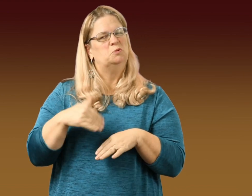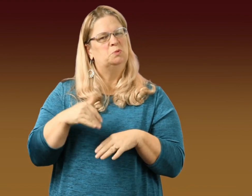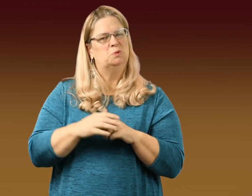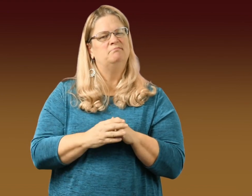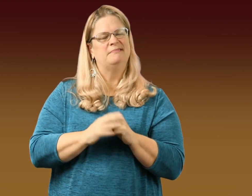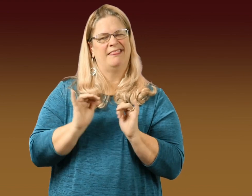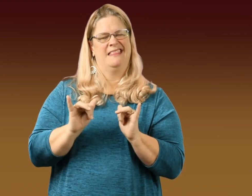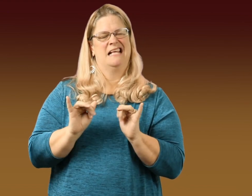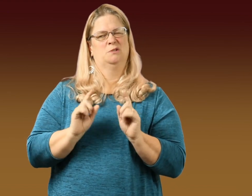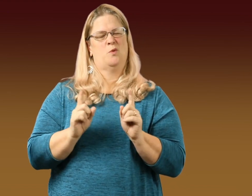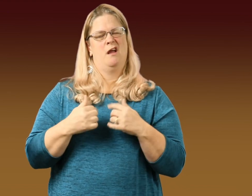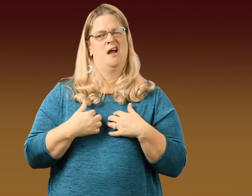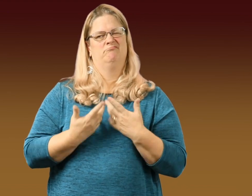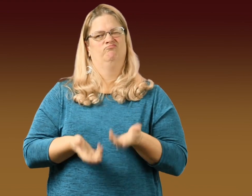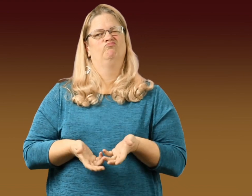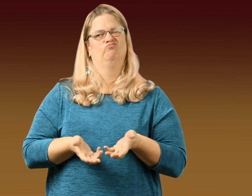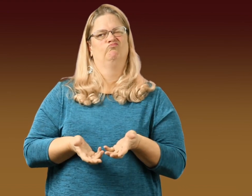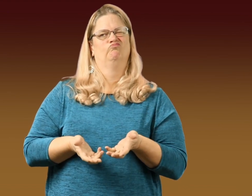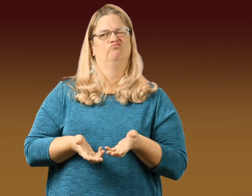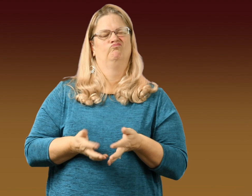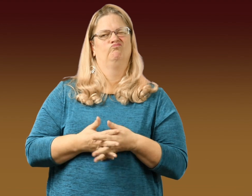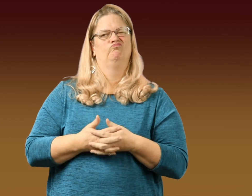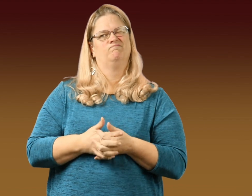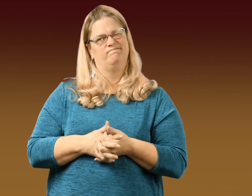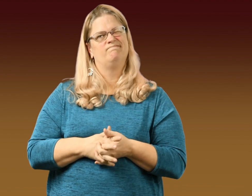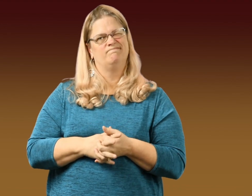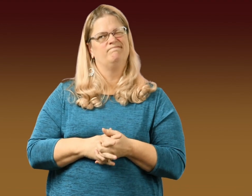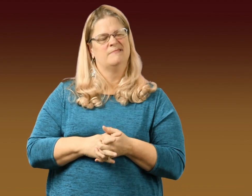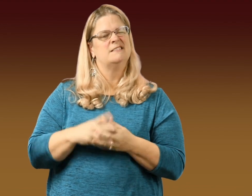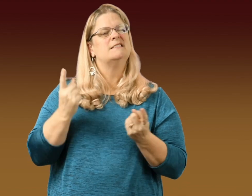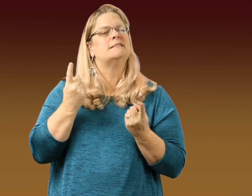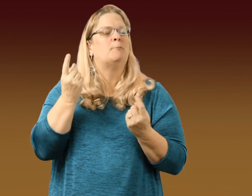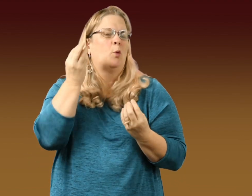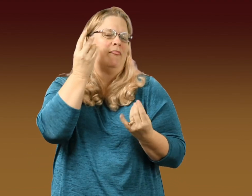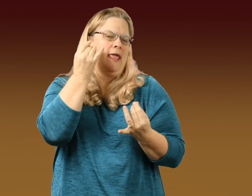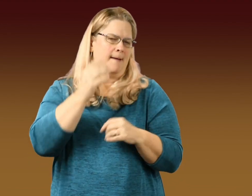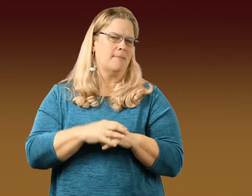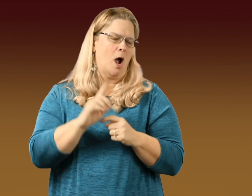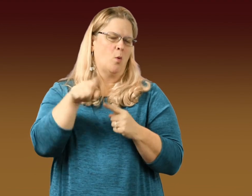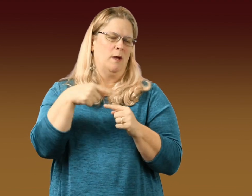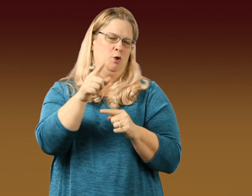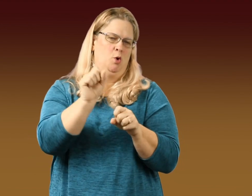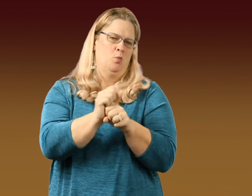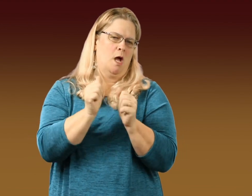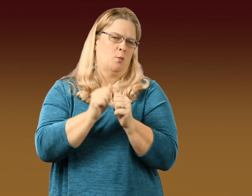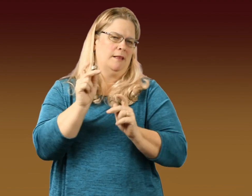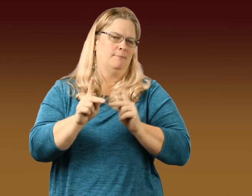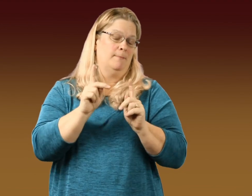So I look back on that experience, and I really -- it's just something for you to think about when you work